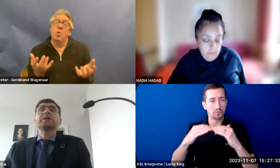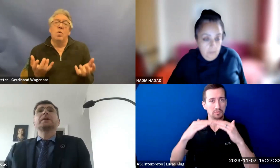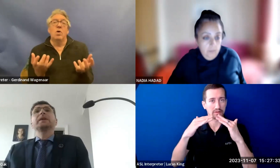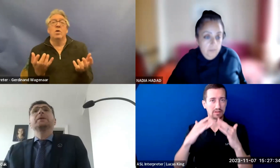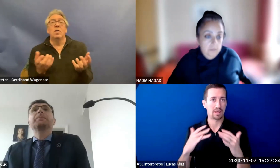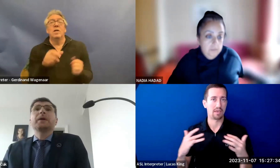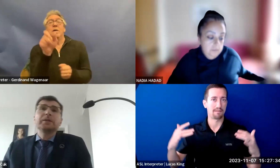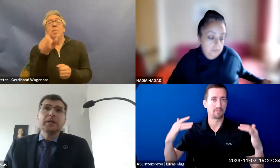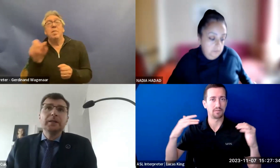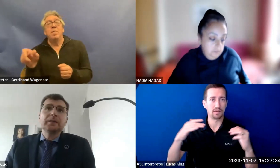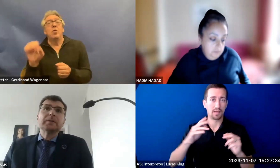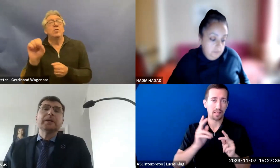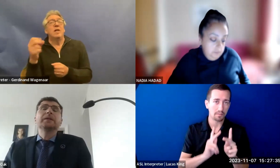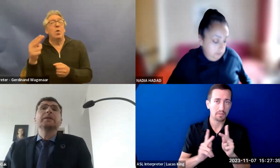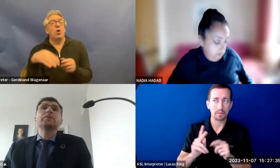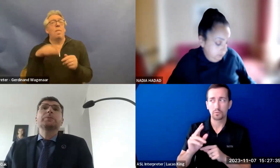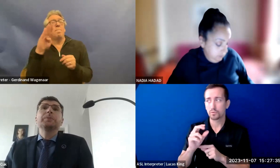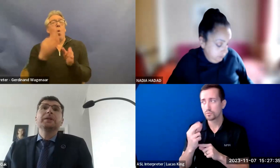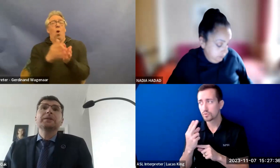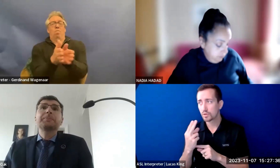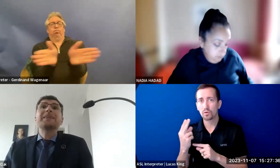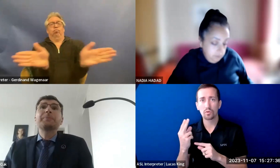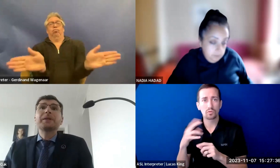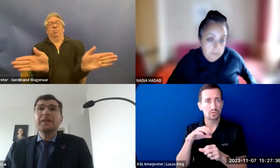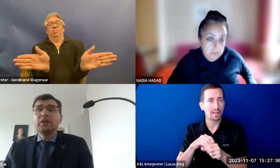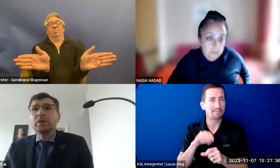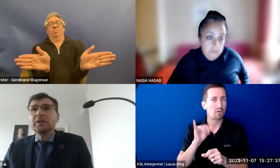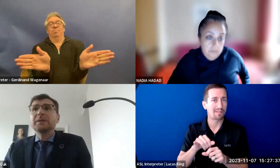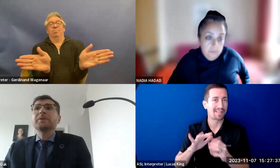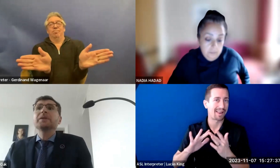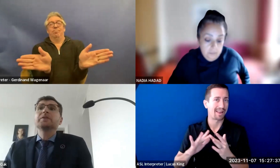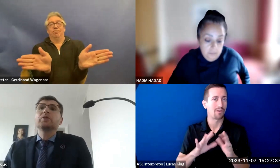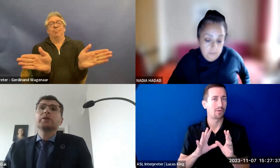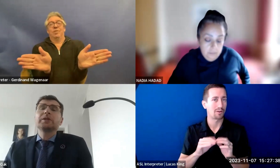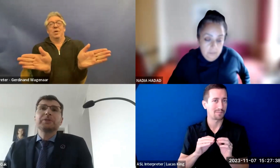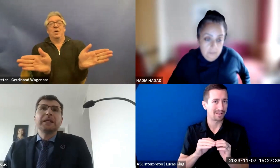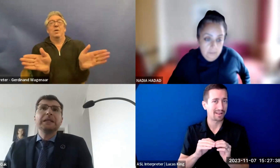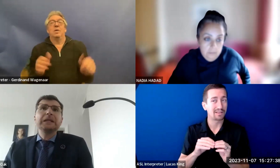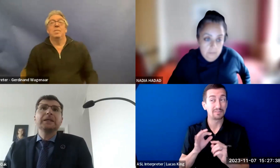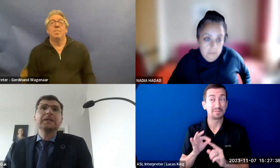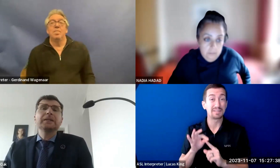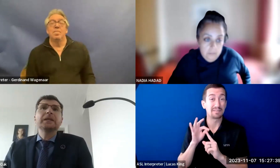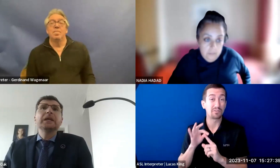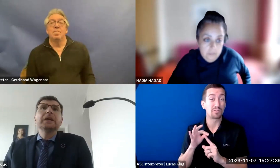that take part at the network meetings, but particularly something long-term standing